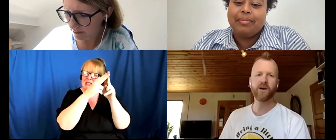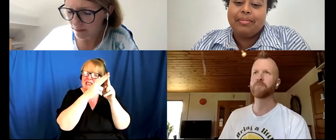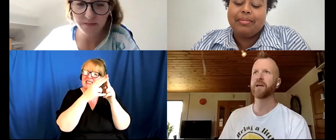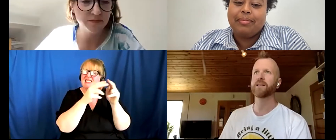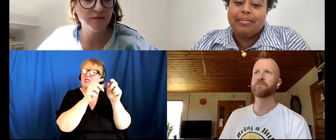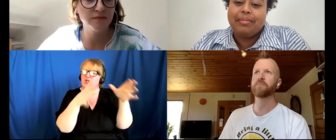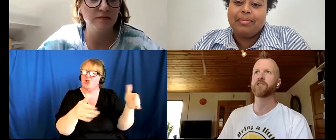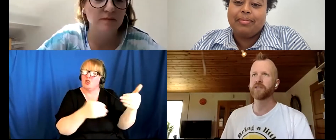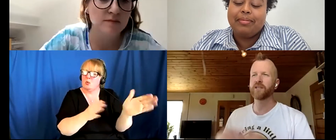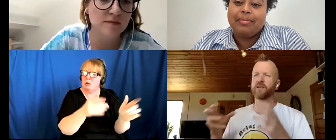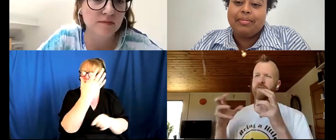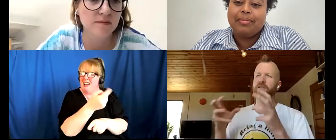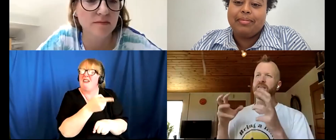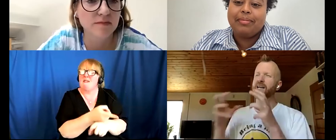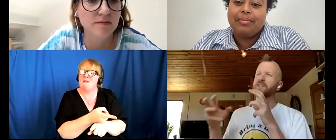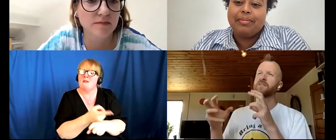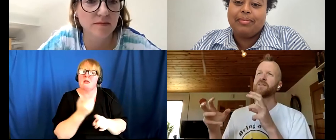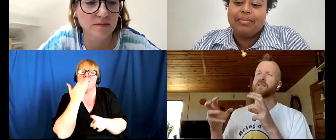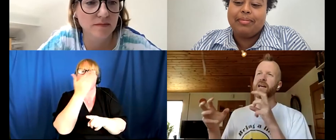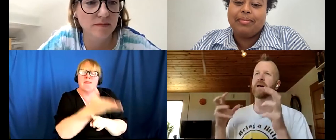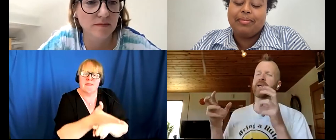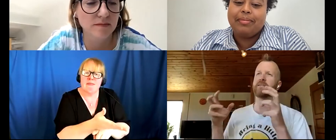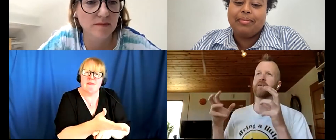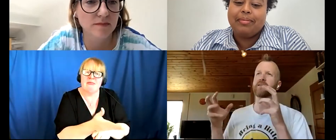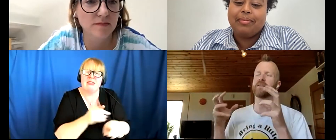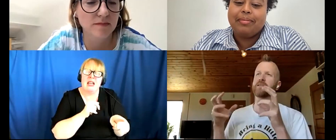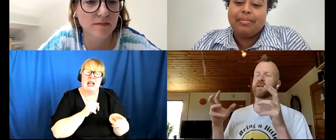early beginnings of me trying to kind of tackle and get my head around this like,